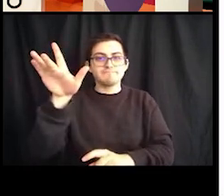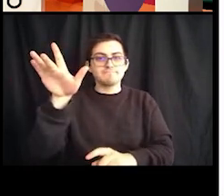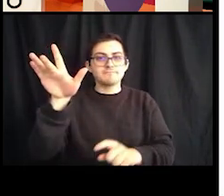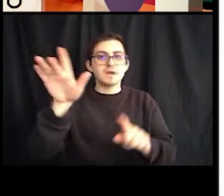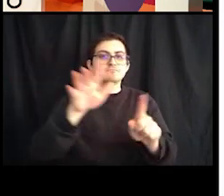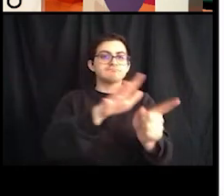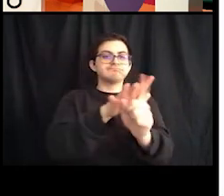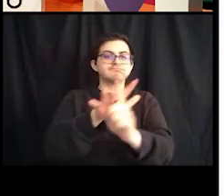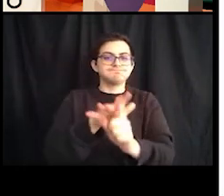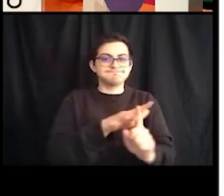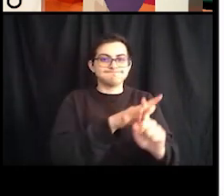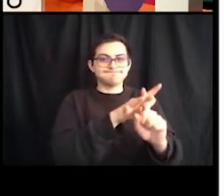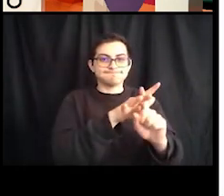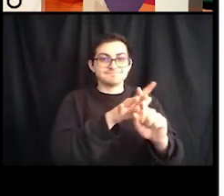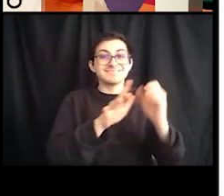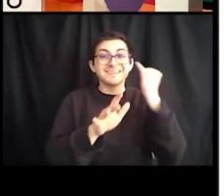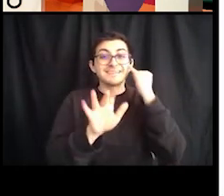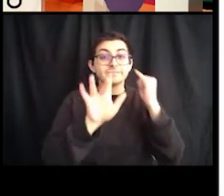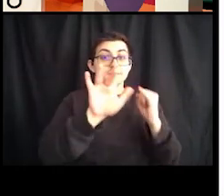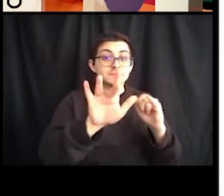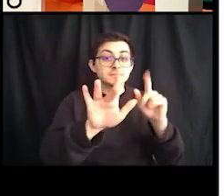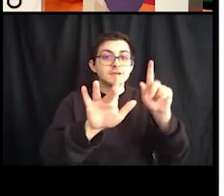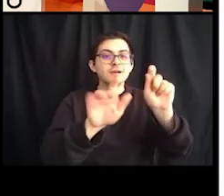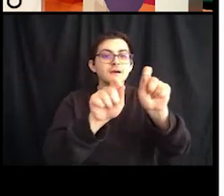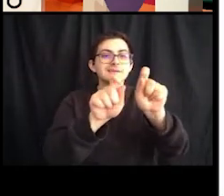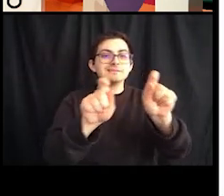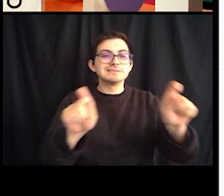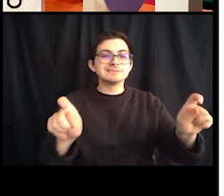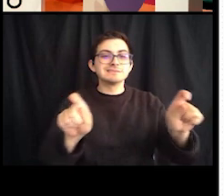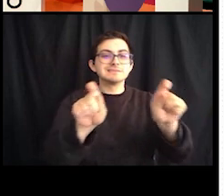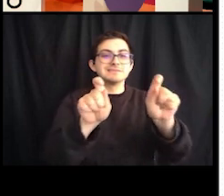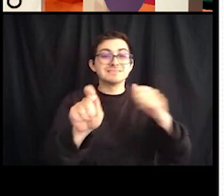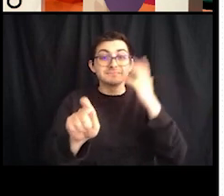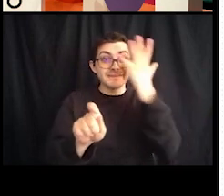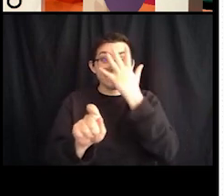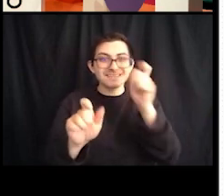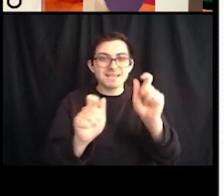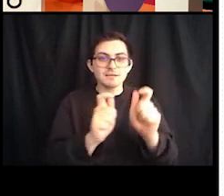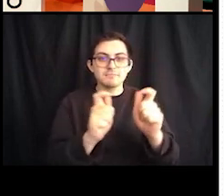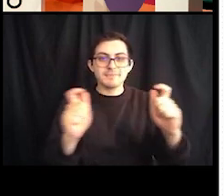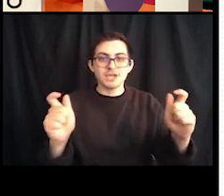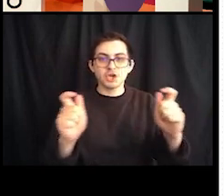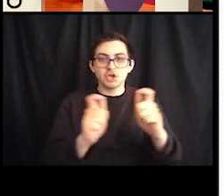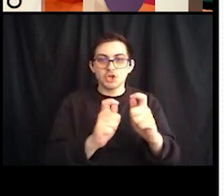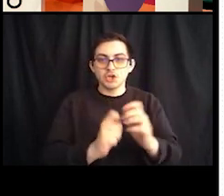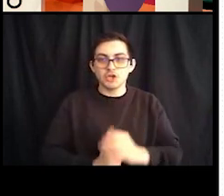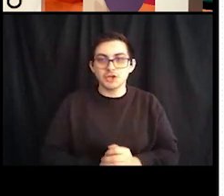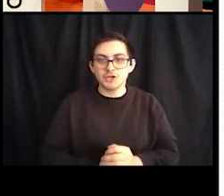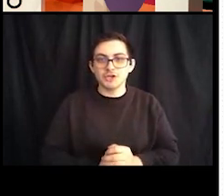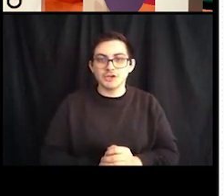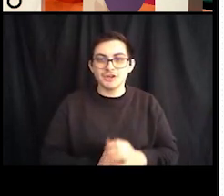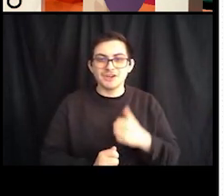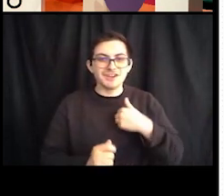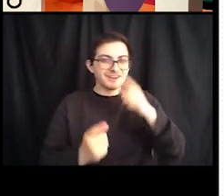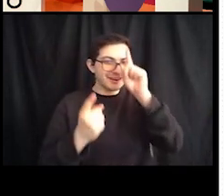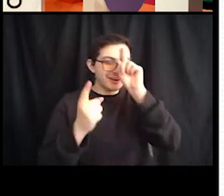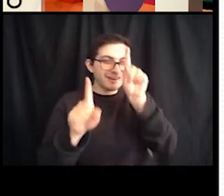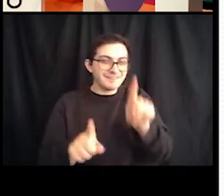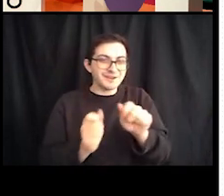All right OK Raji, yeah, I agree with Yuhki. There's a bunch of question marks, here I'm going to pull you out of the spectrum.